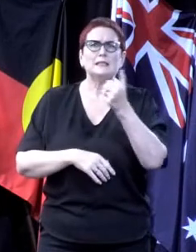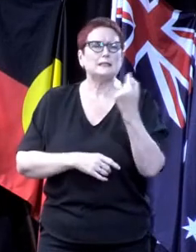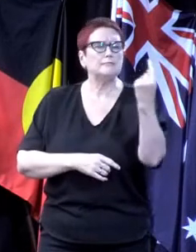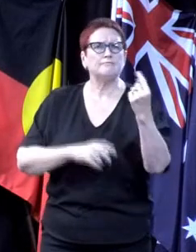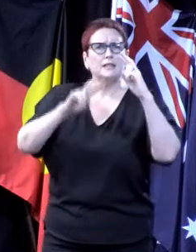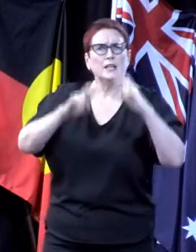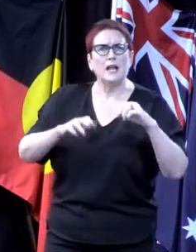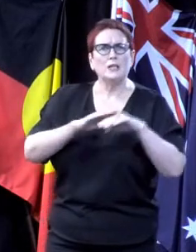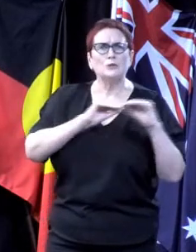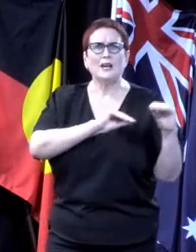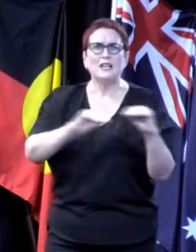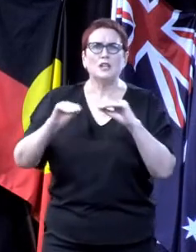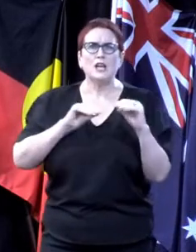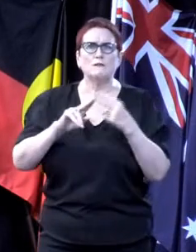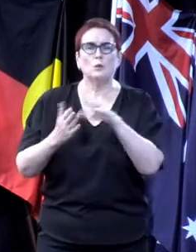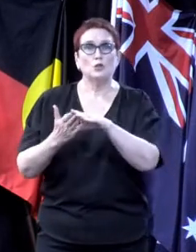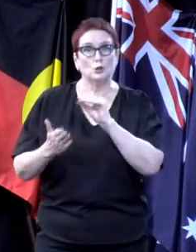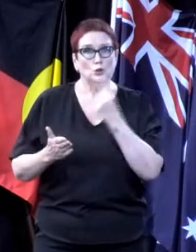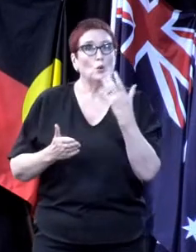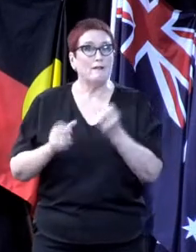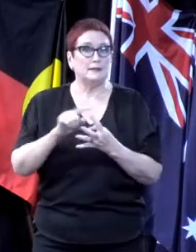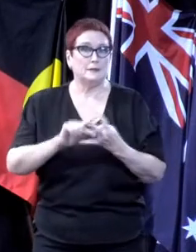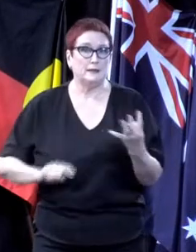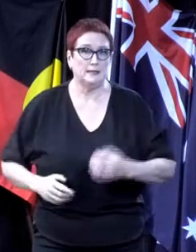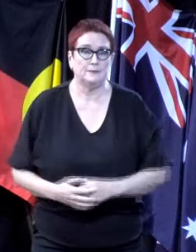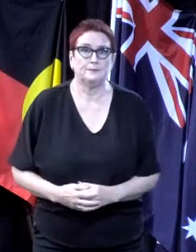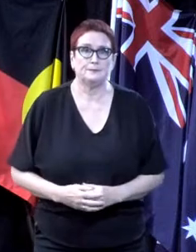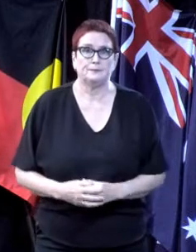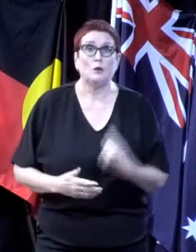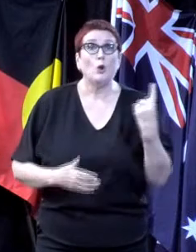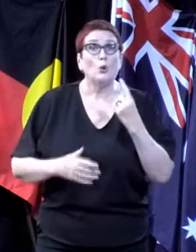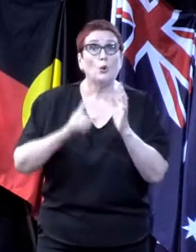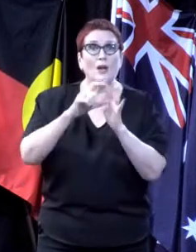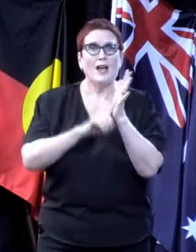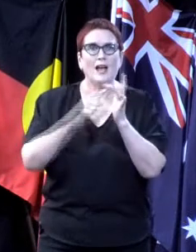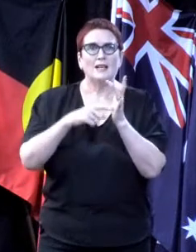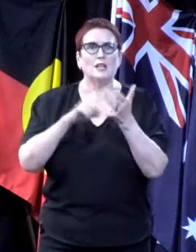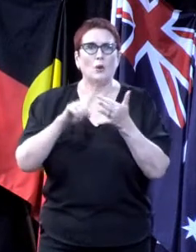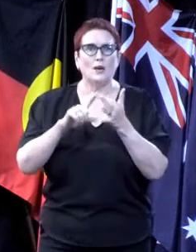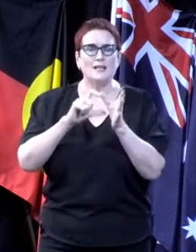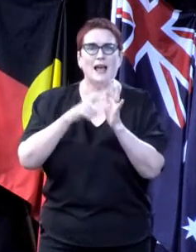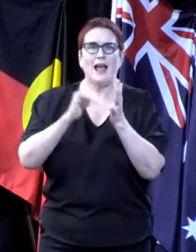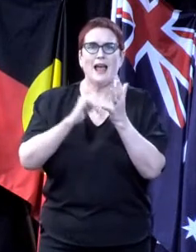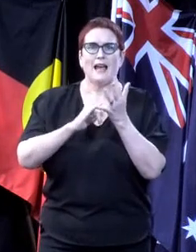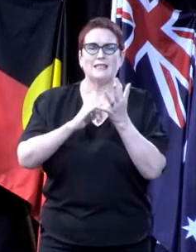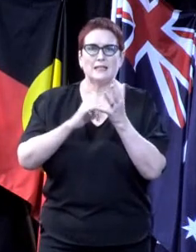into the education of students with disability in Queensland by the Deloitte Access Economics and has continued